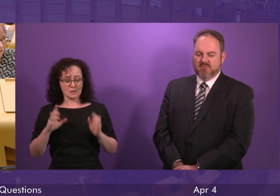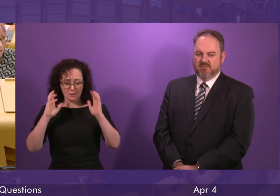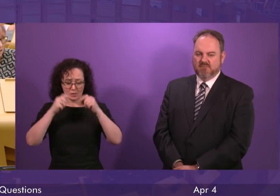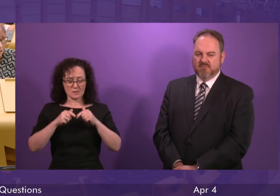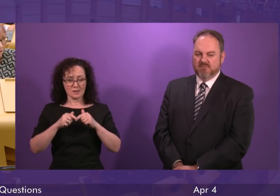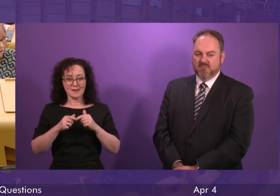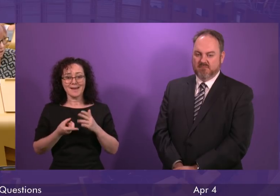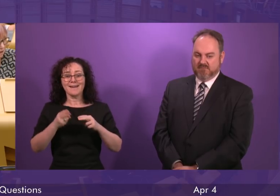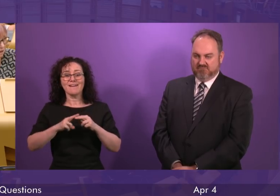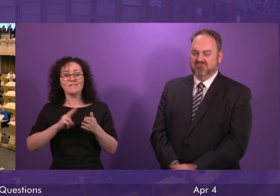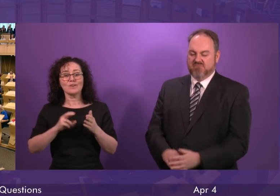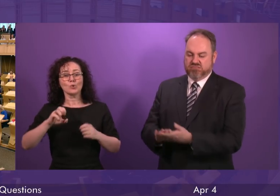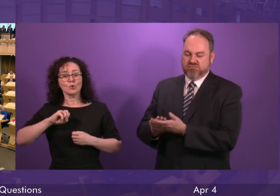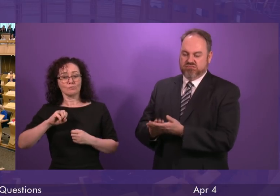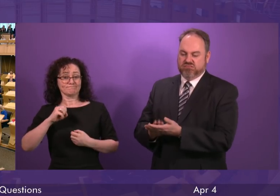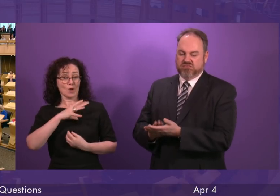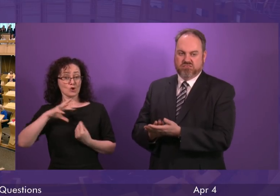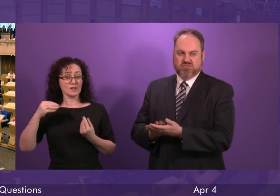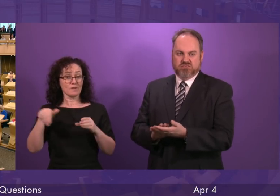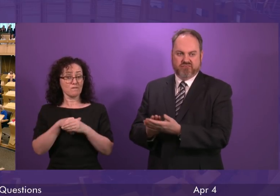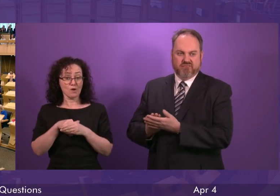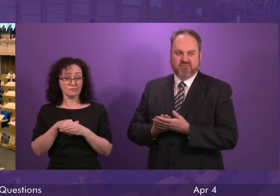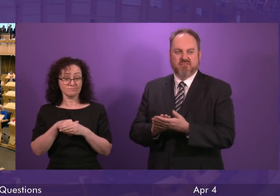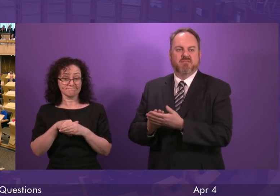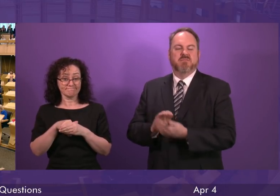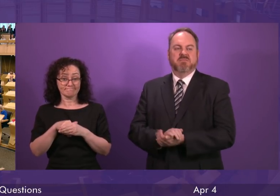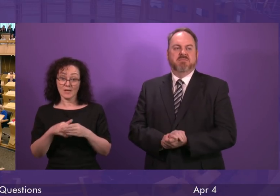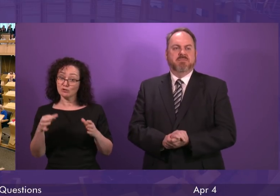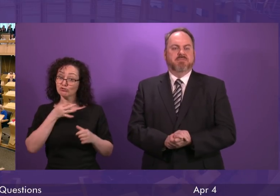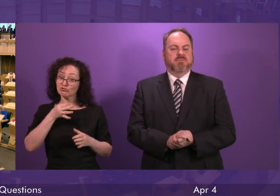it at the first opportunity.